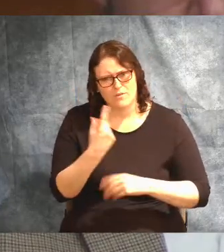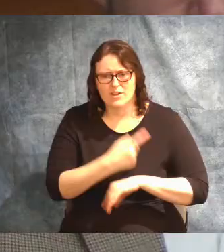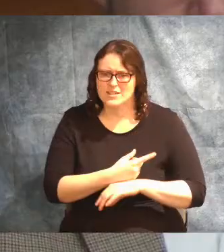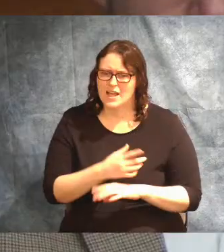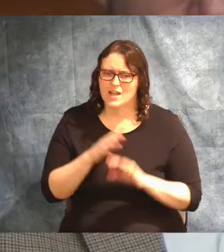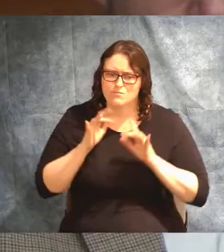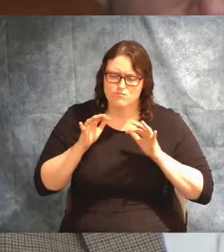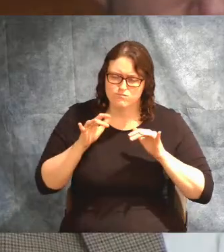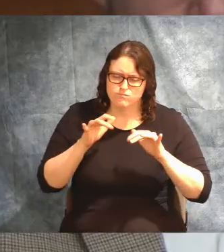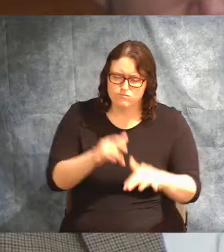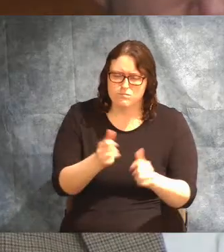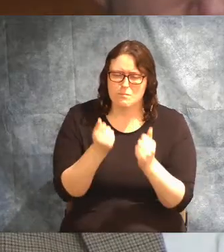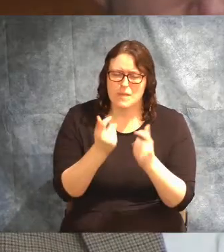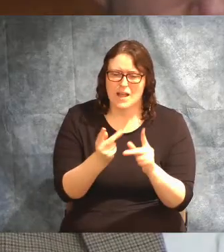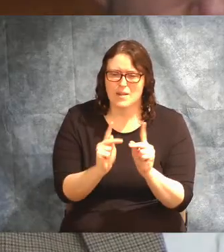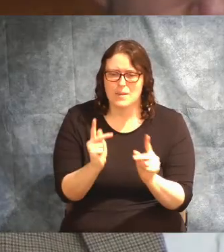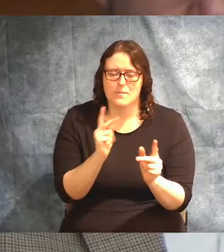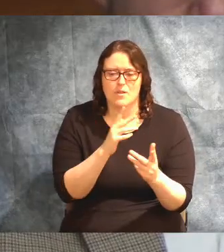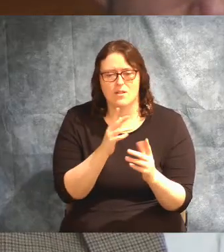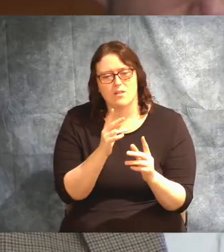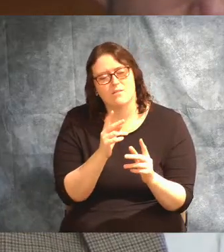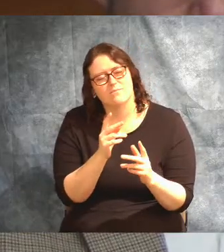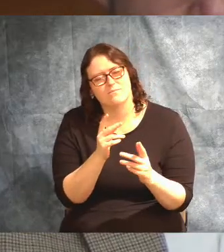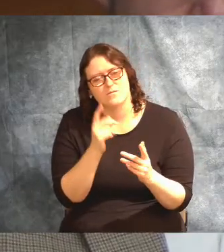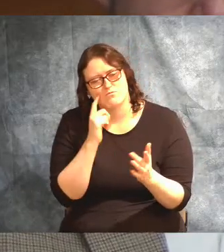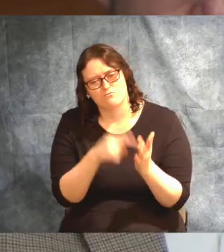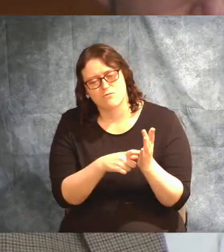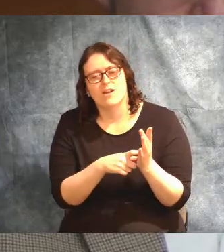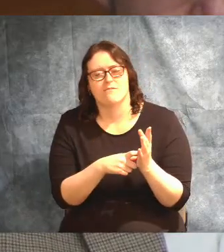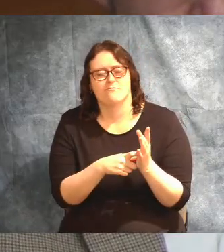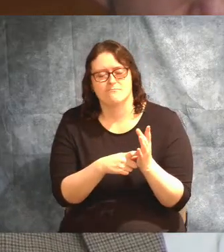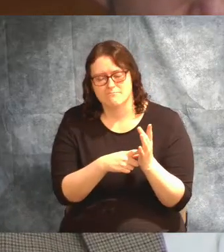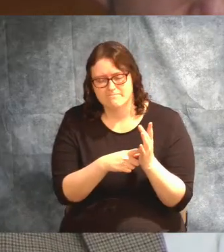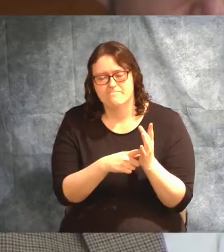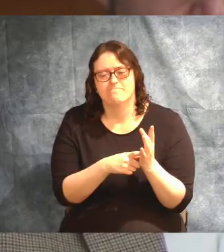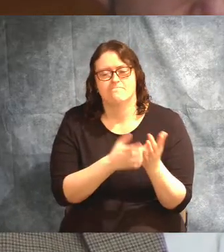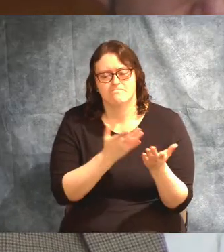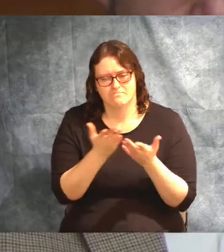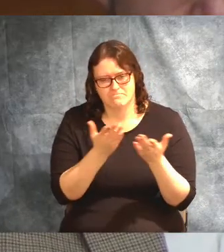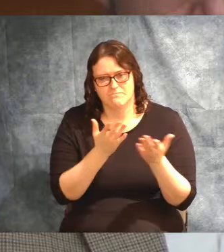Um, and you know, recognizing the service of veterans, particularly those who have been lost.